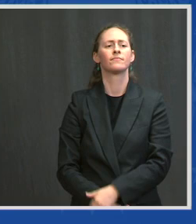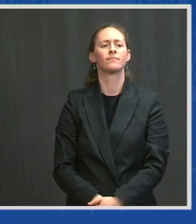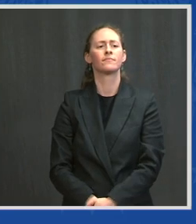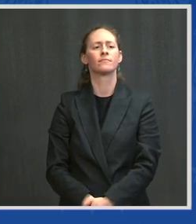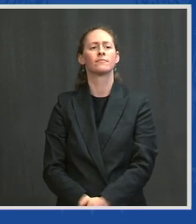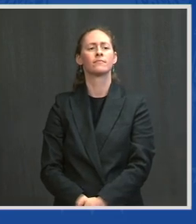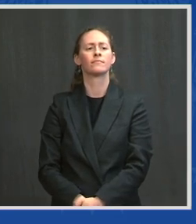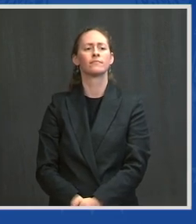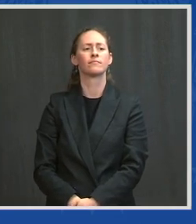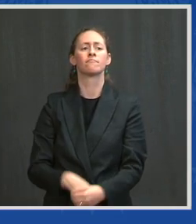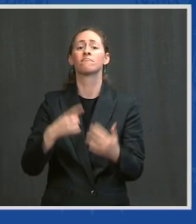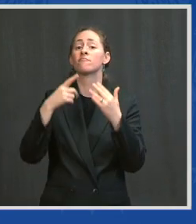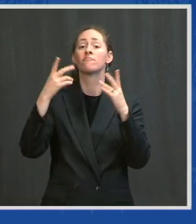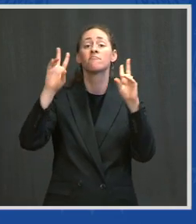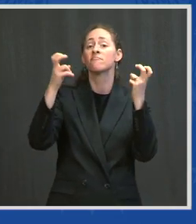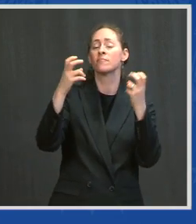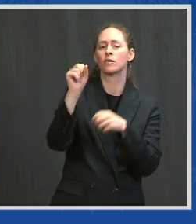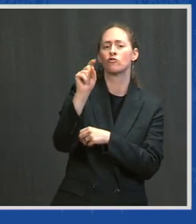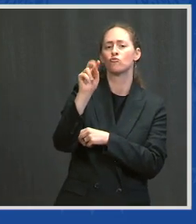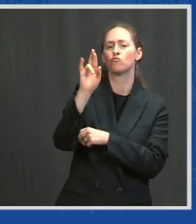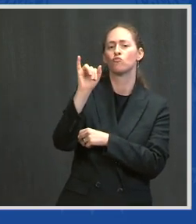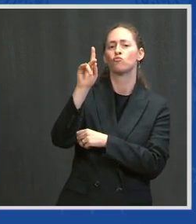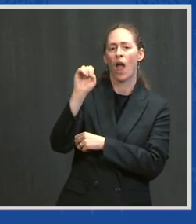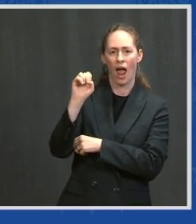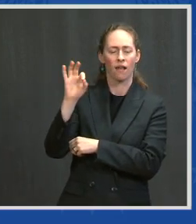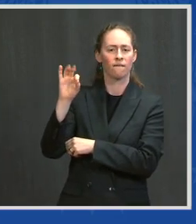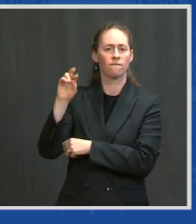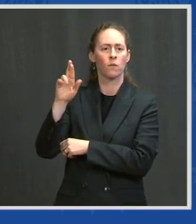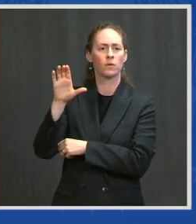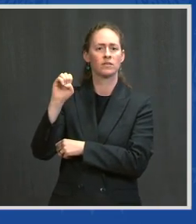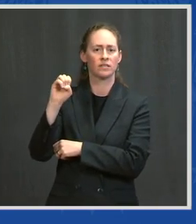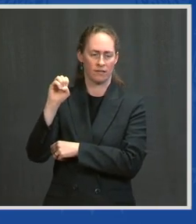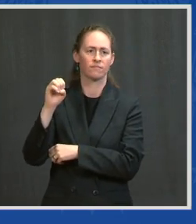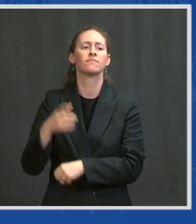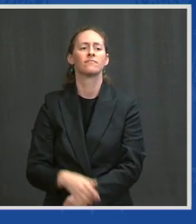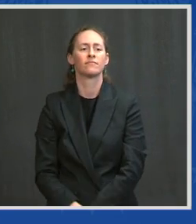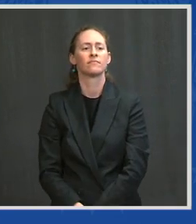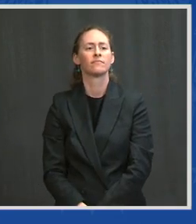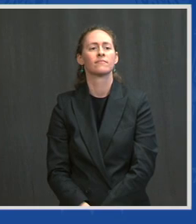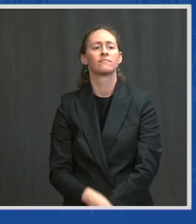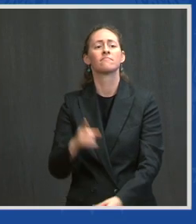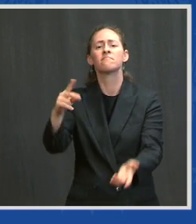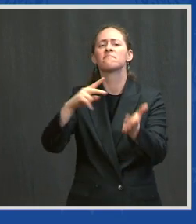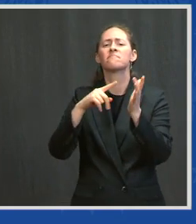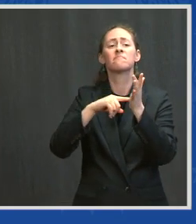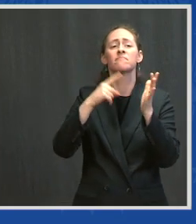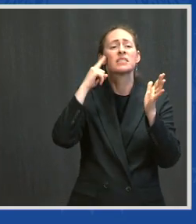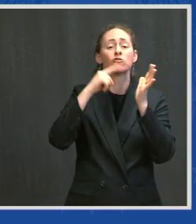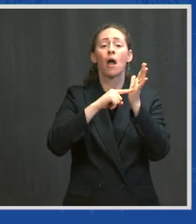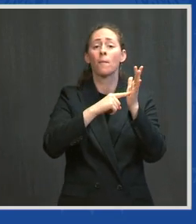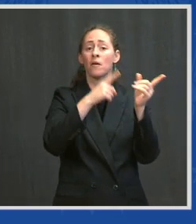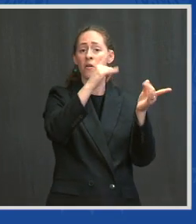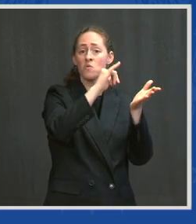trafficking corridors that fuel violence in New York, Chicago, Los Angeles,